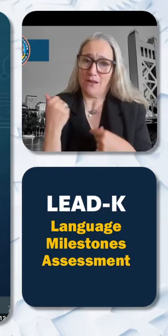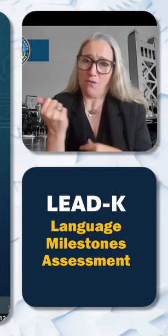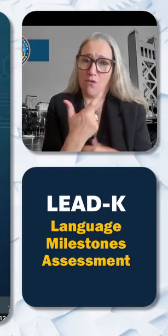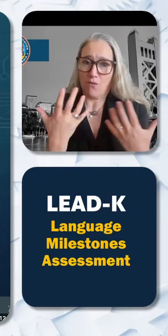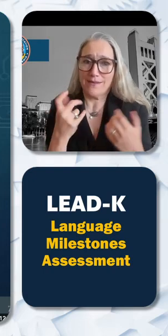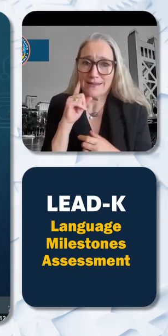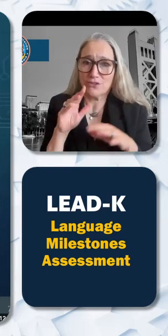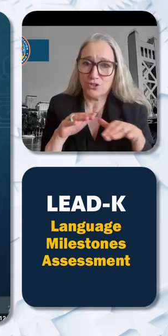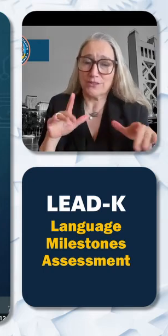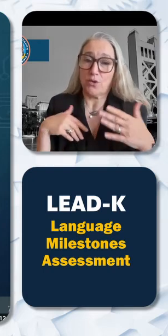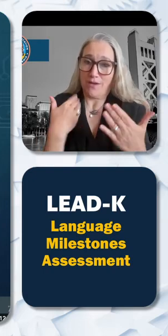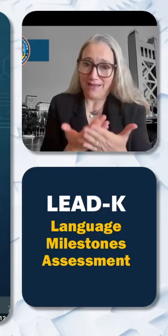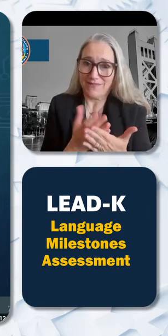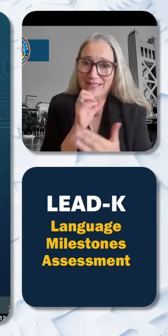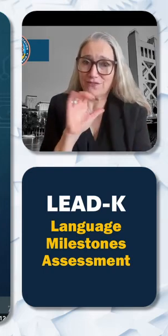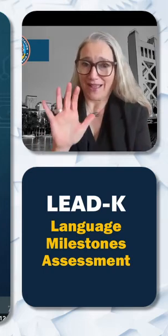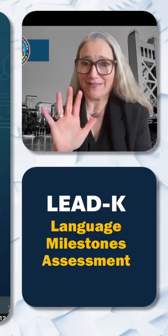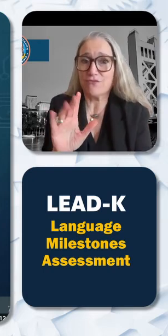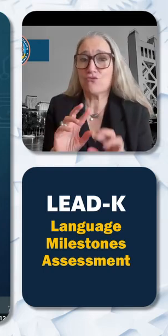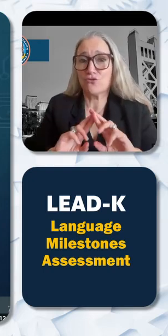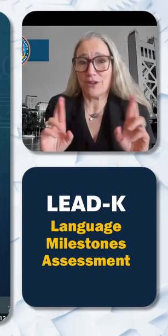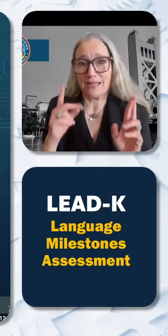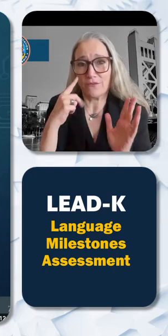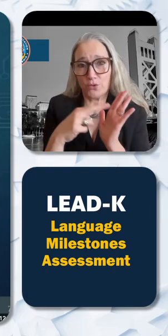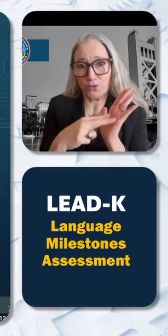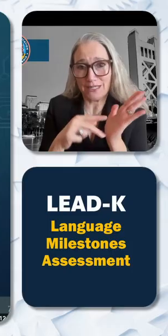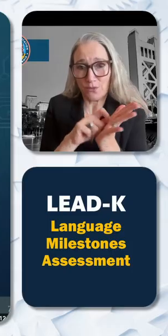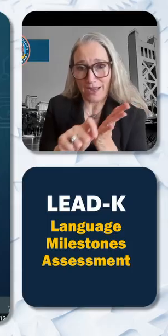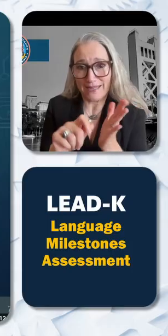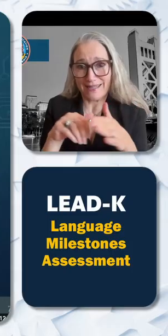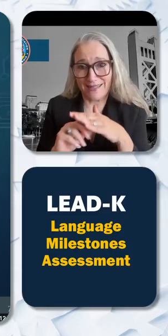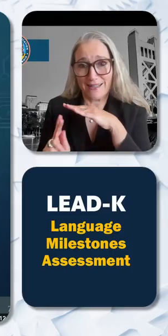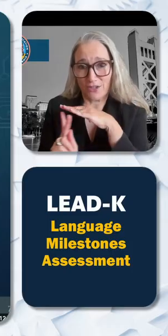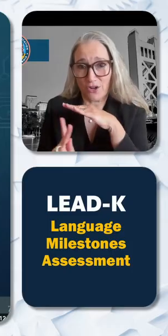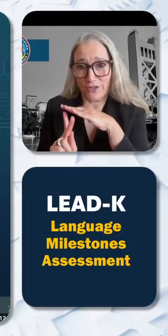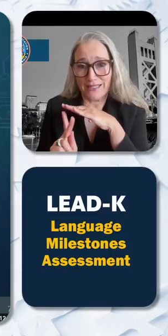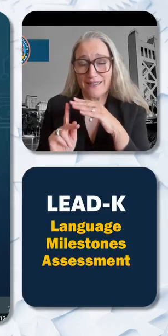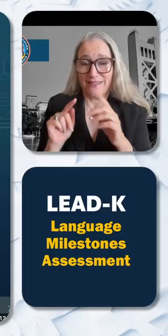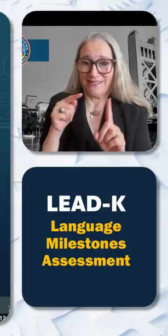especially when educating children who are ages 0 to 5. Once kids are 5 years old,